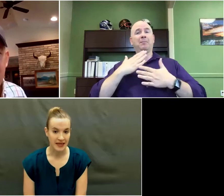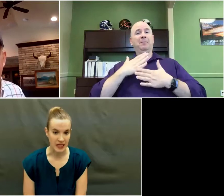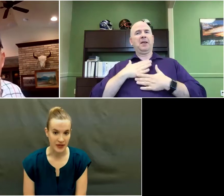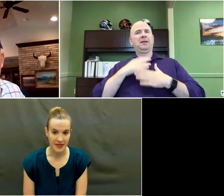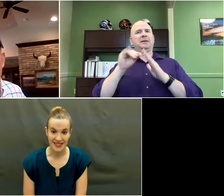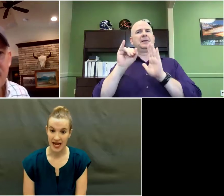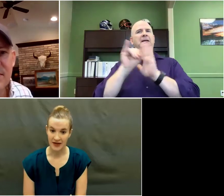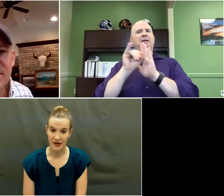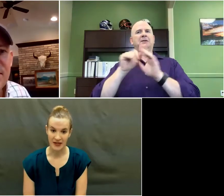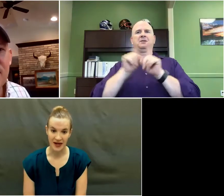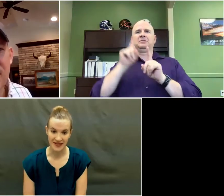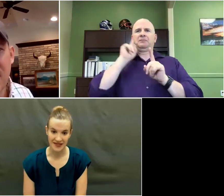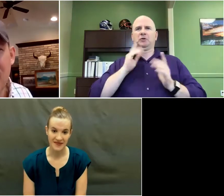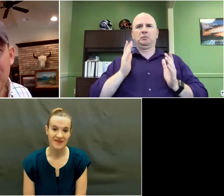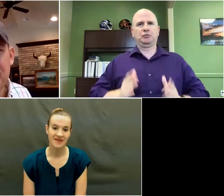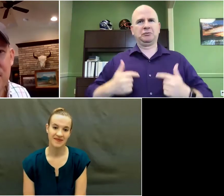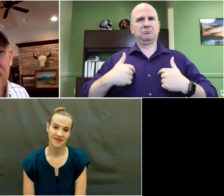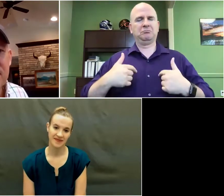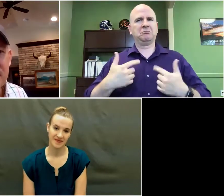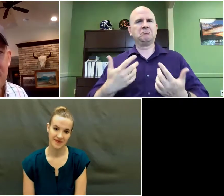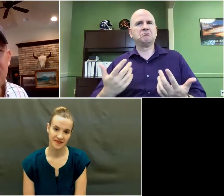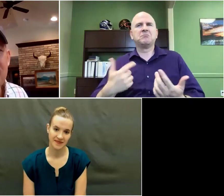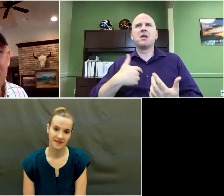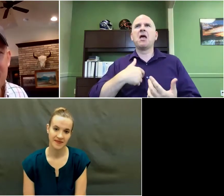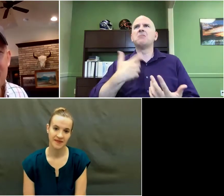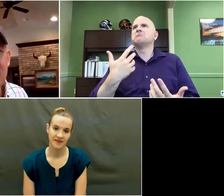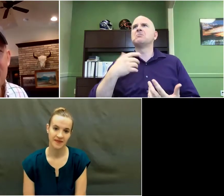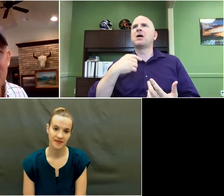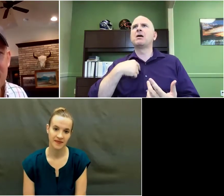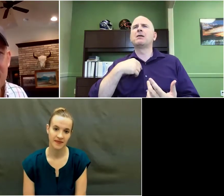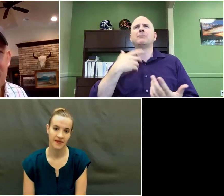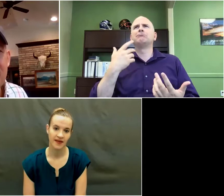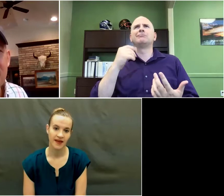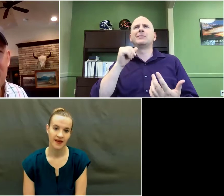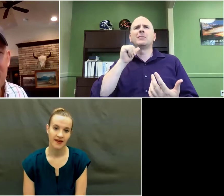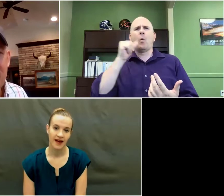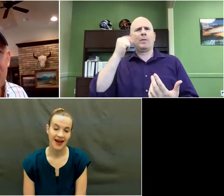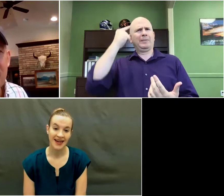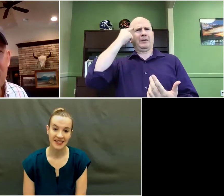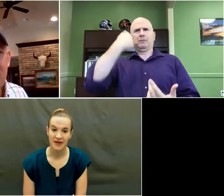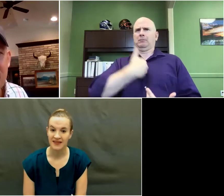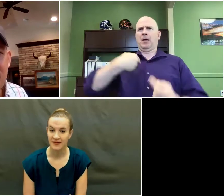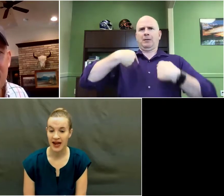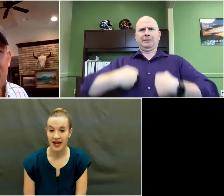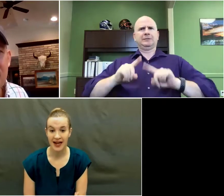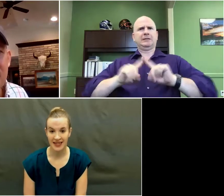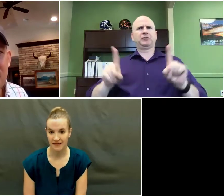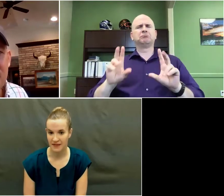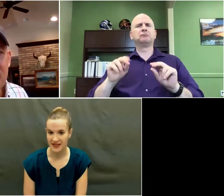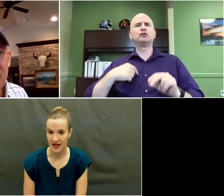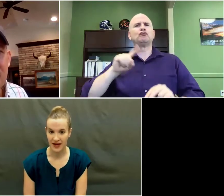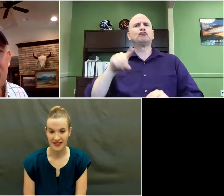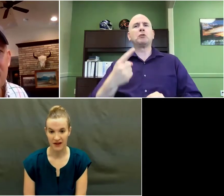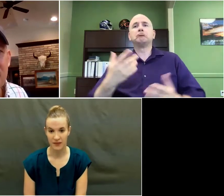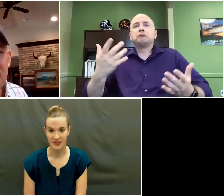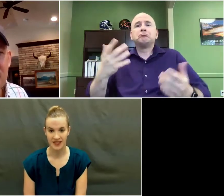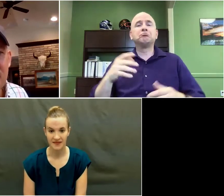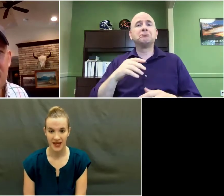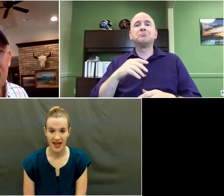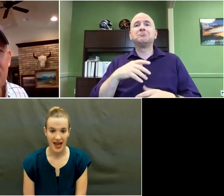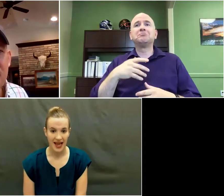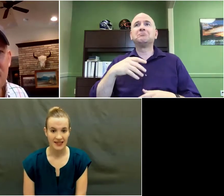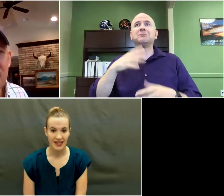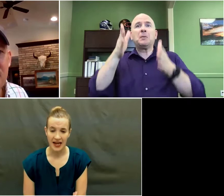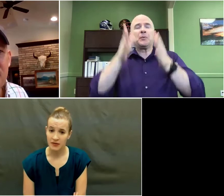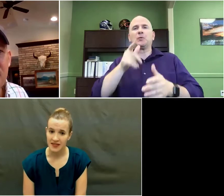language, but they did have a hearing loss. I identify myself as a Deaf person. And I don't see